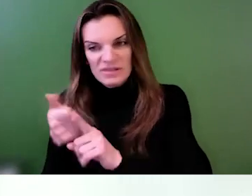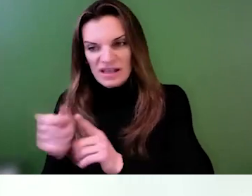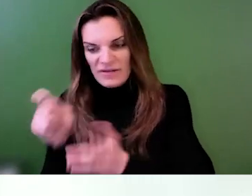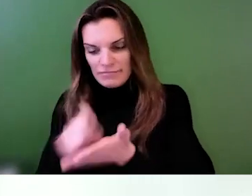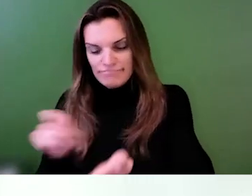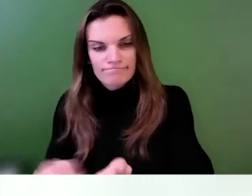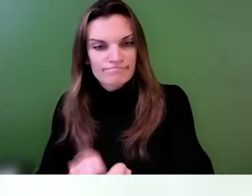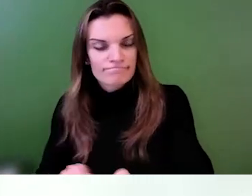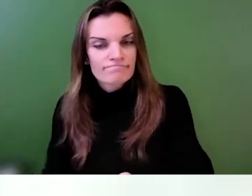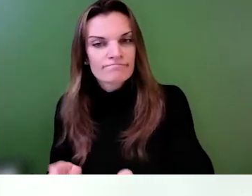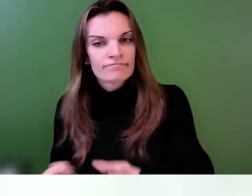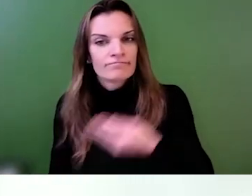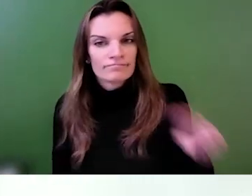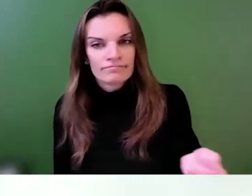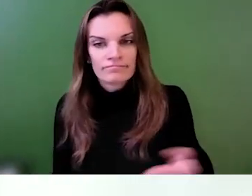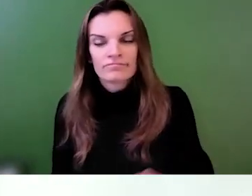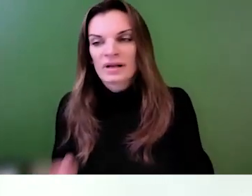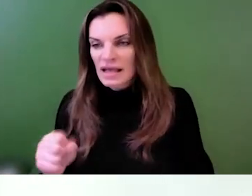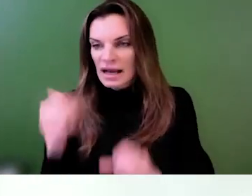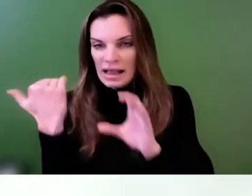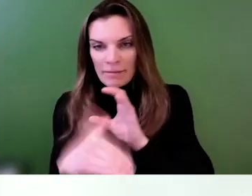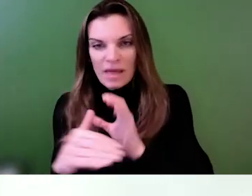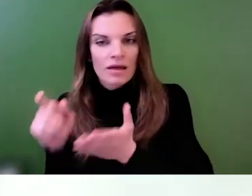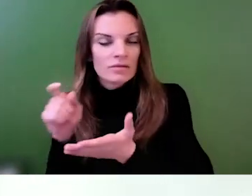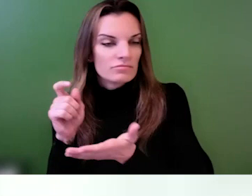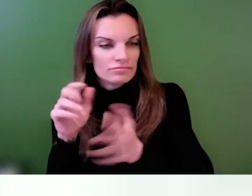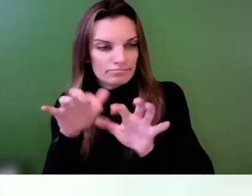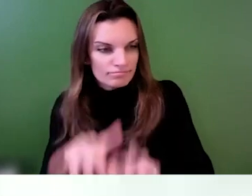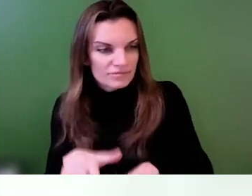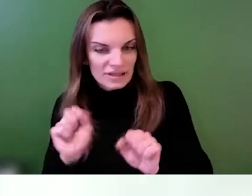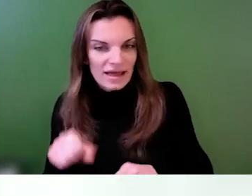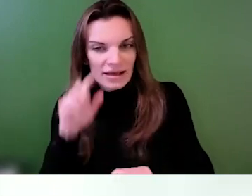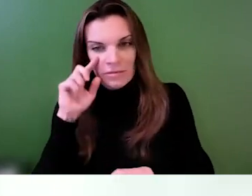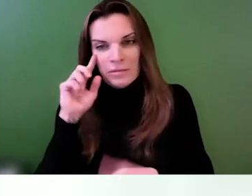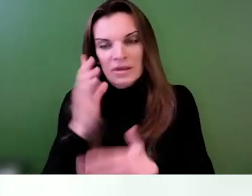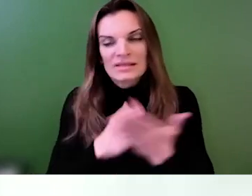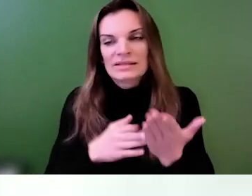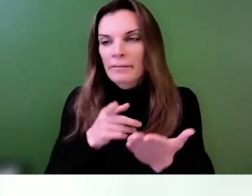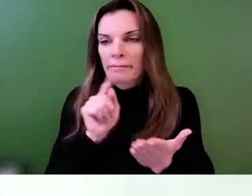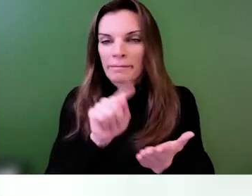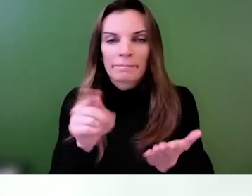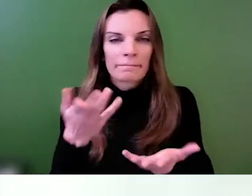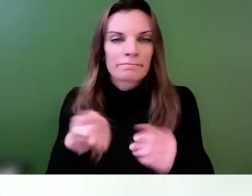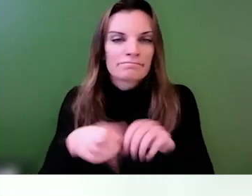instead of e-mailing. I think we maybe have worked with that person who is a little technology averse and maybe does not want to send an e-mail and